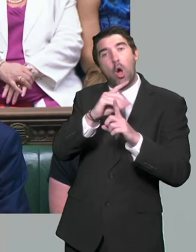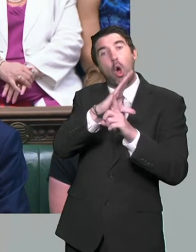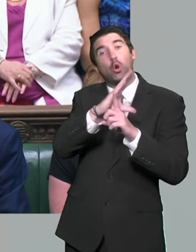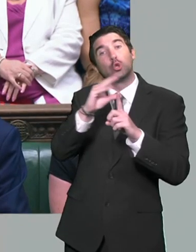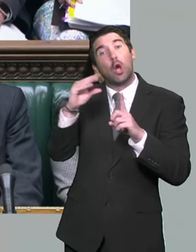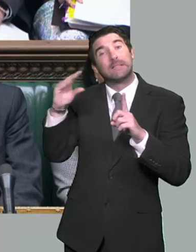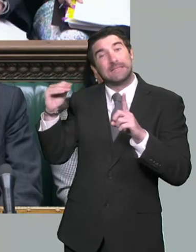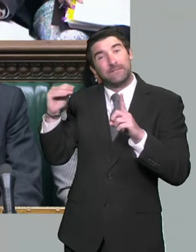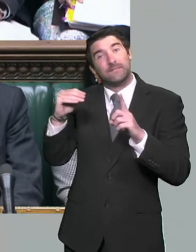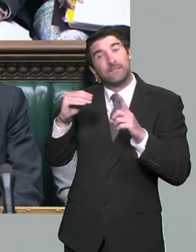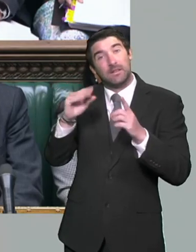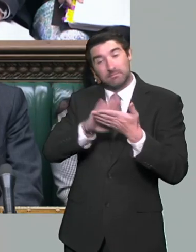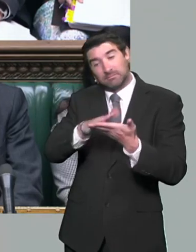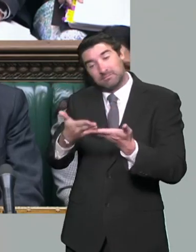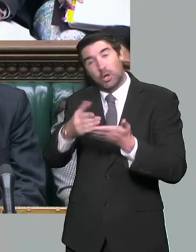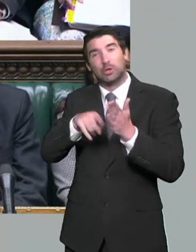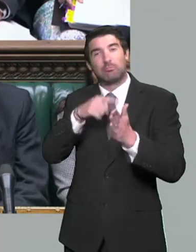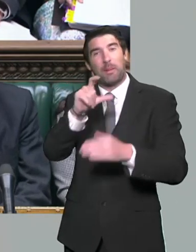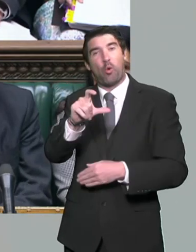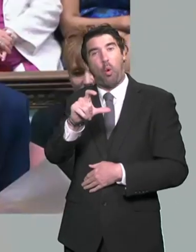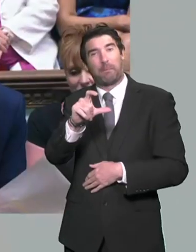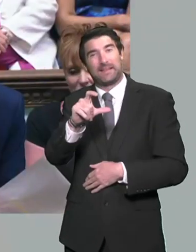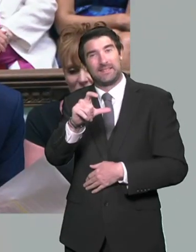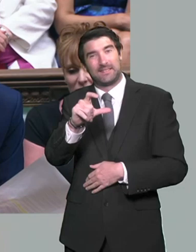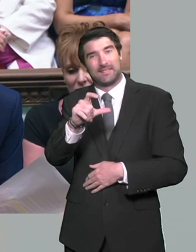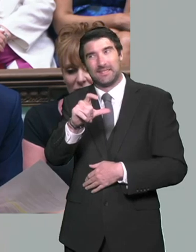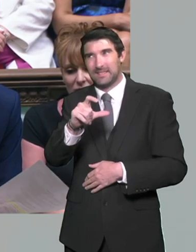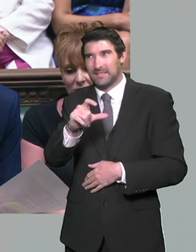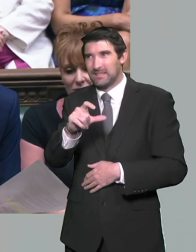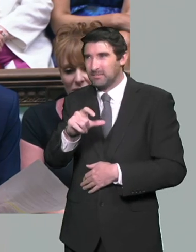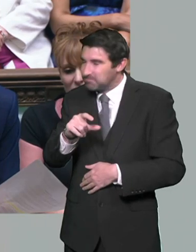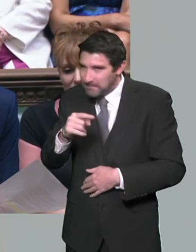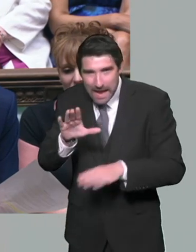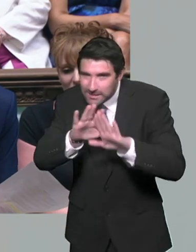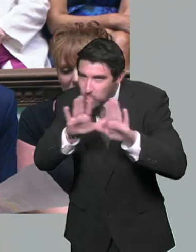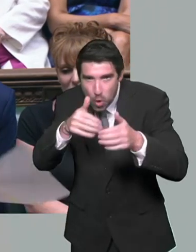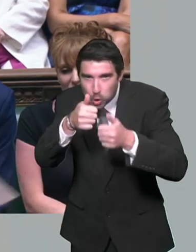Corbyn”. Prime Minister, I don’t think that was intended as a compliment.